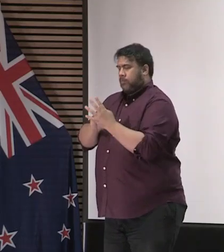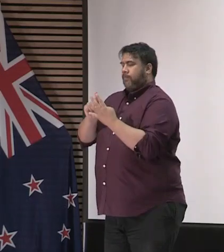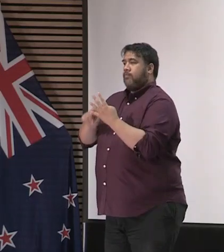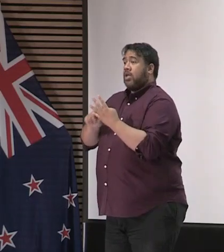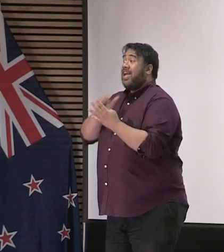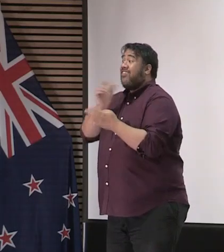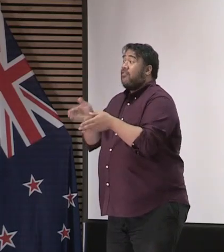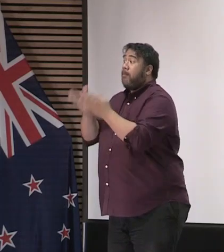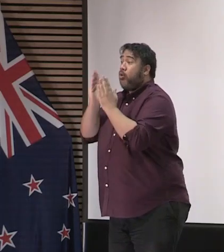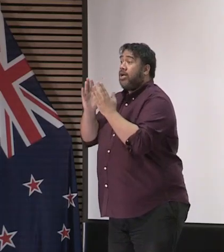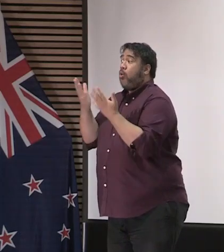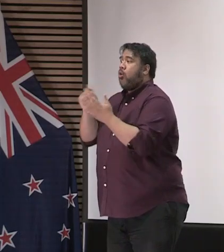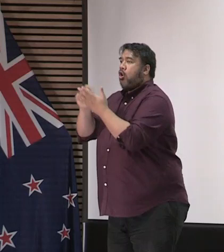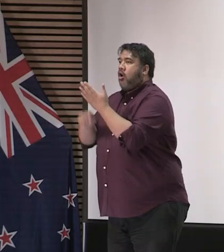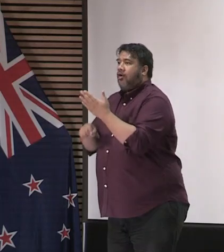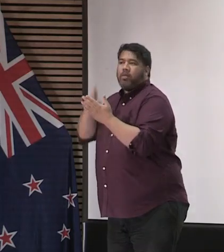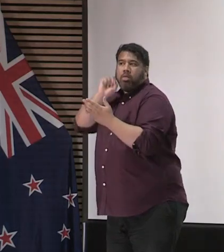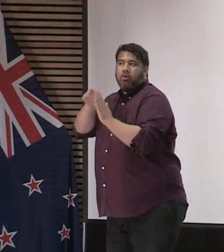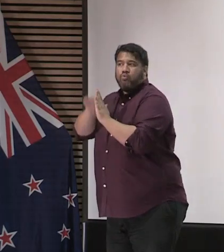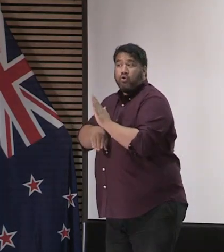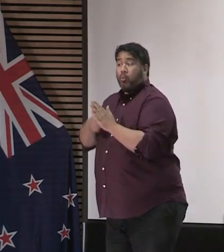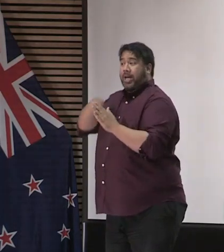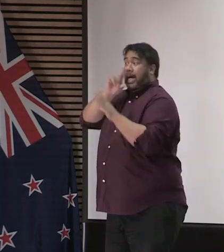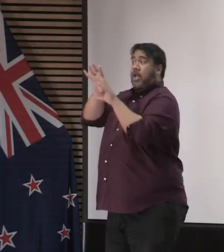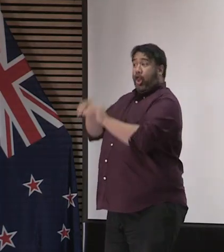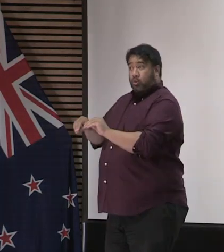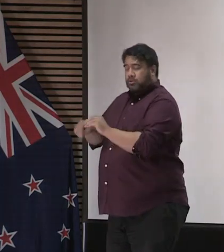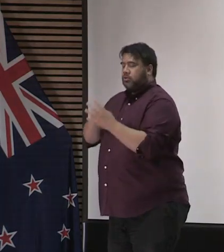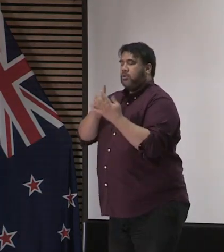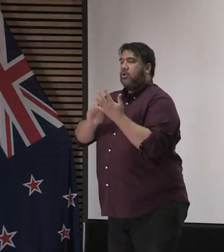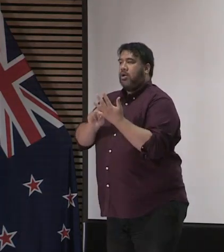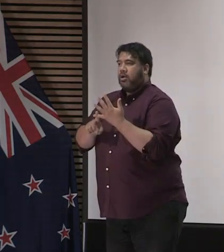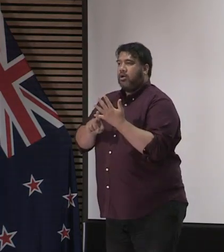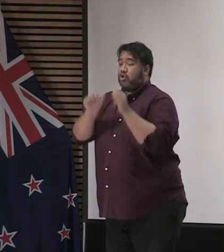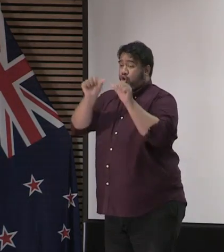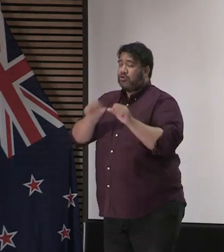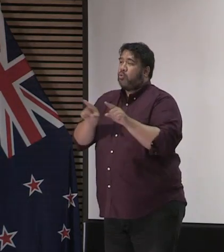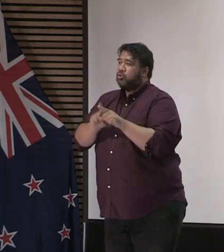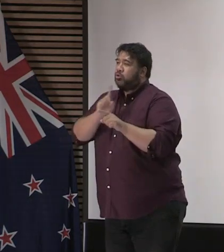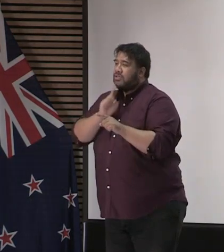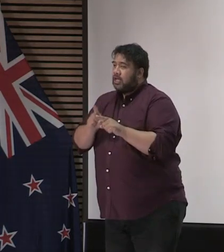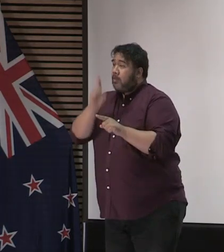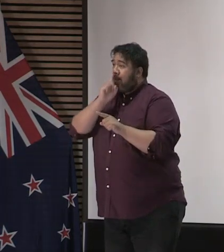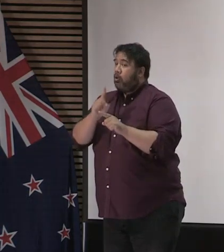all premises. The ability to close non-compliant premises